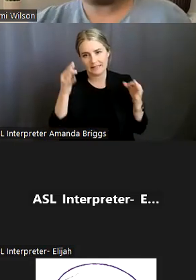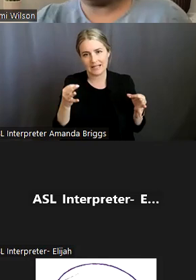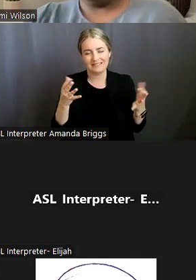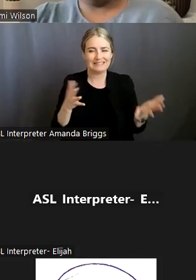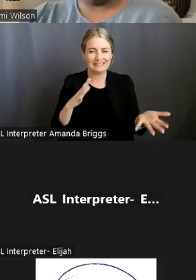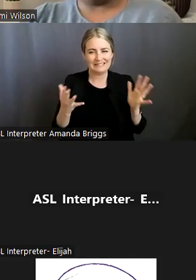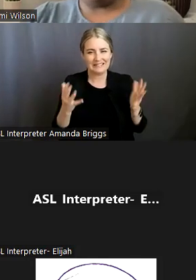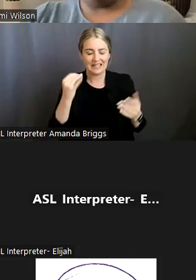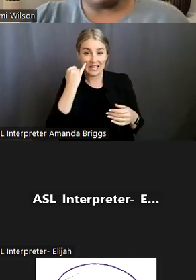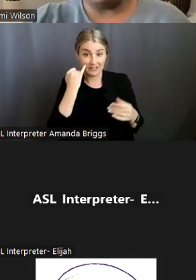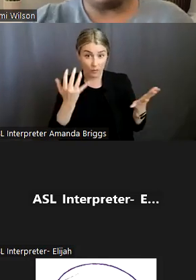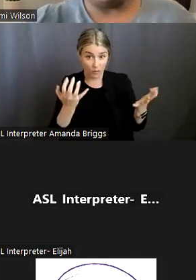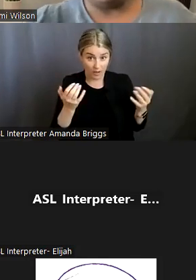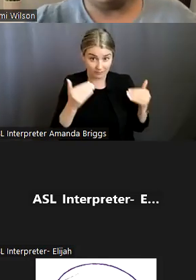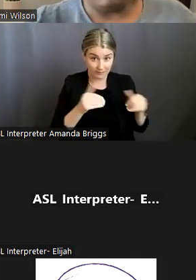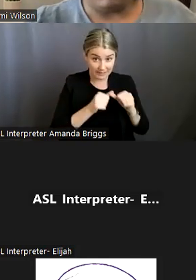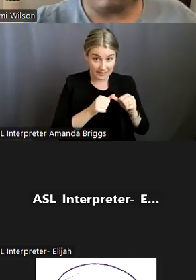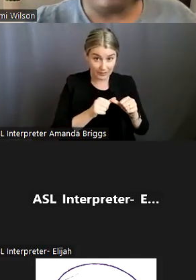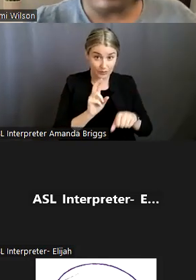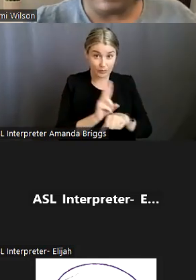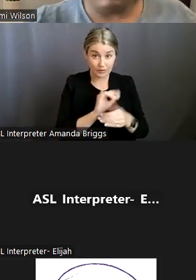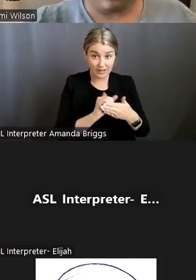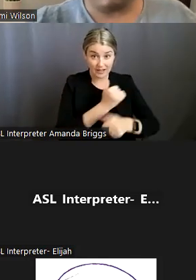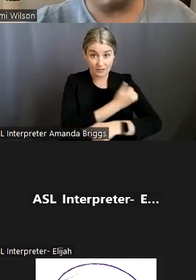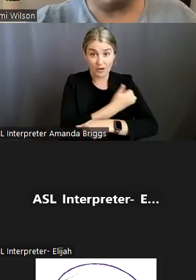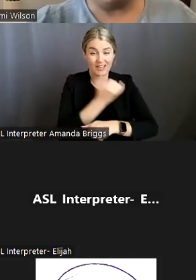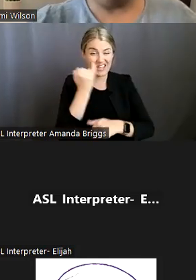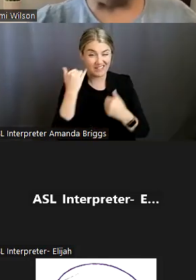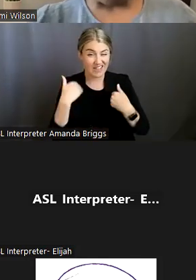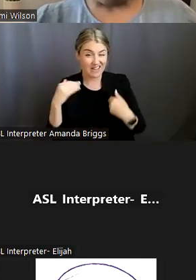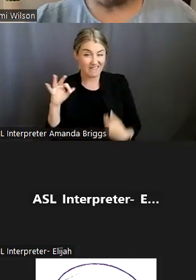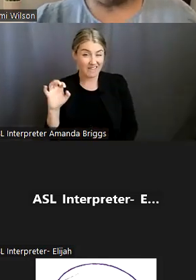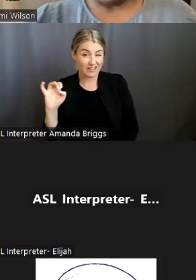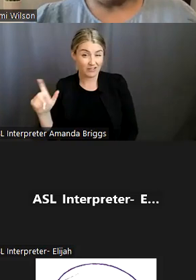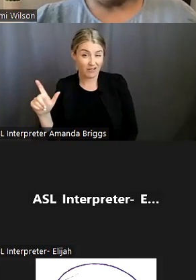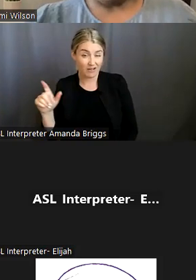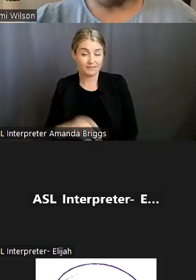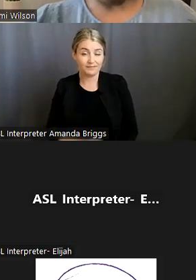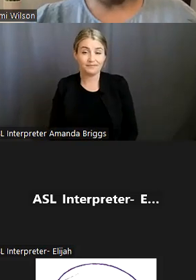or not they want to use that substance if it contains fentanyl. And so